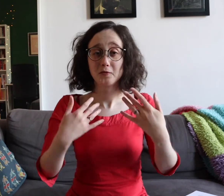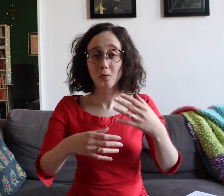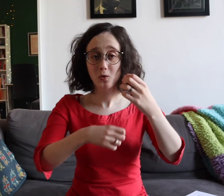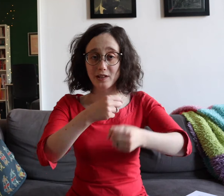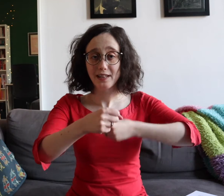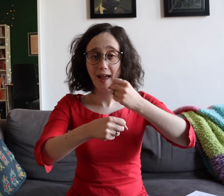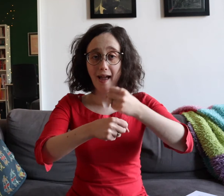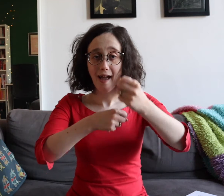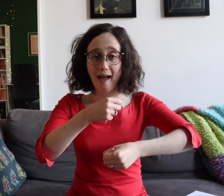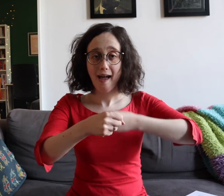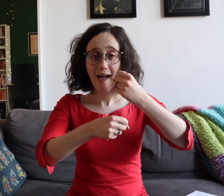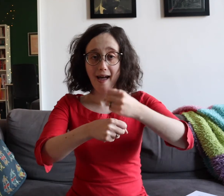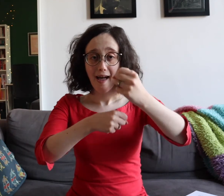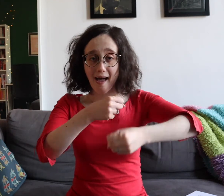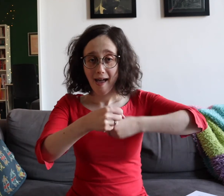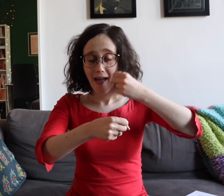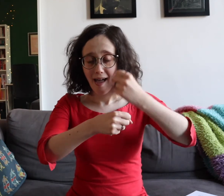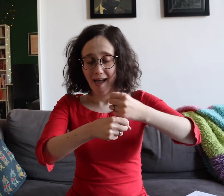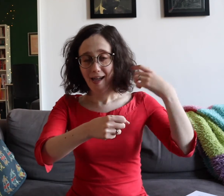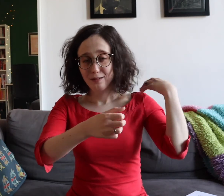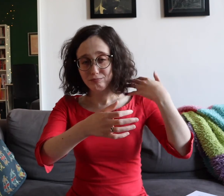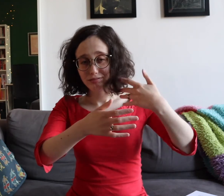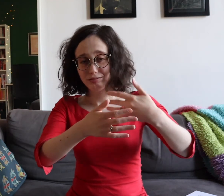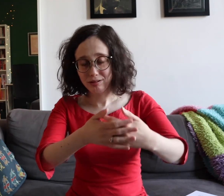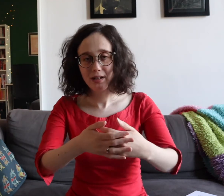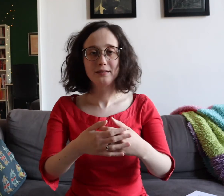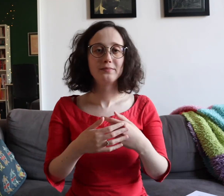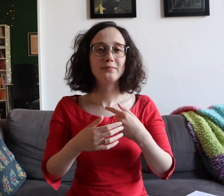It went on like this for years.